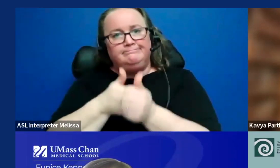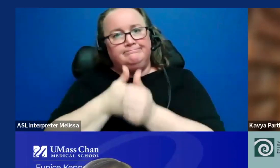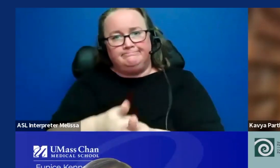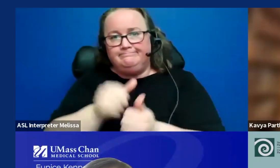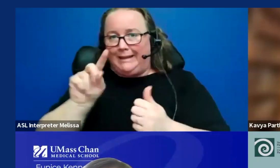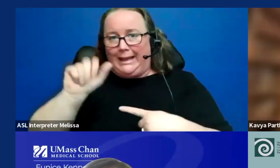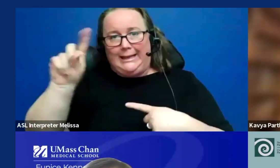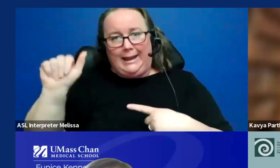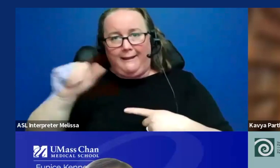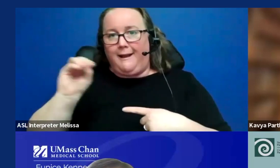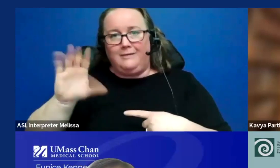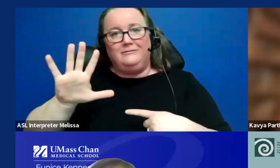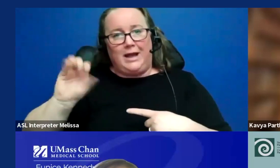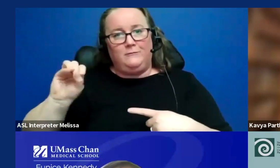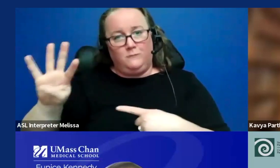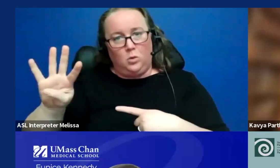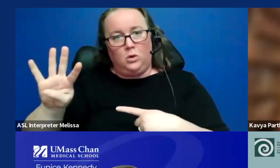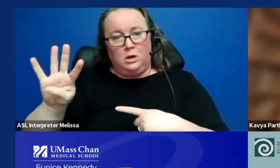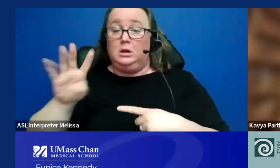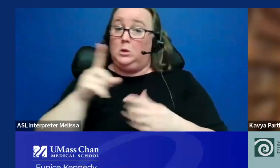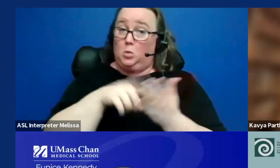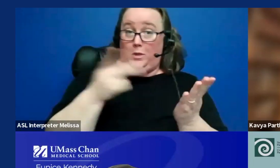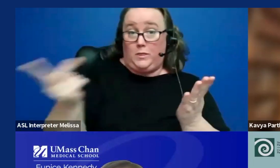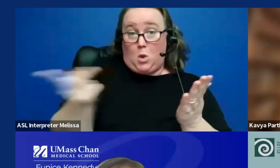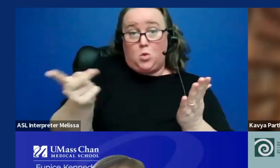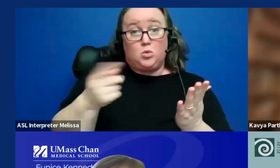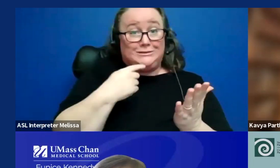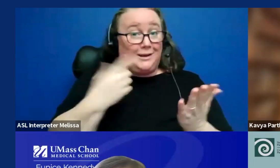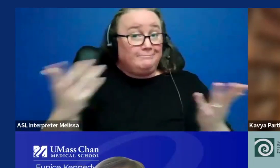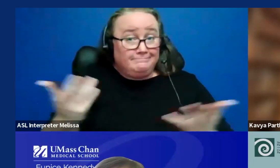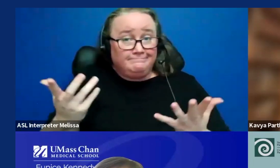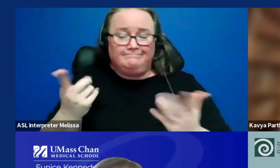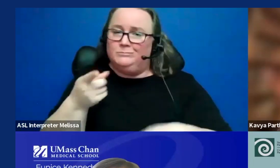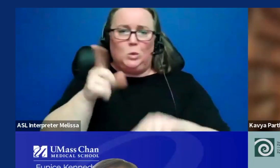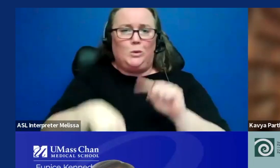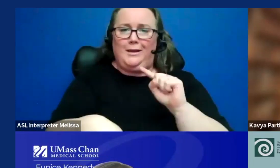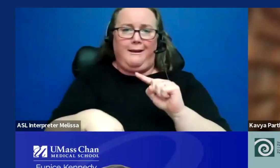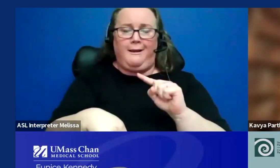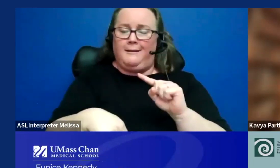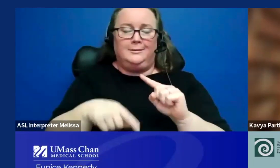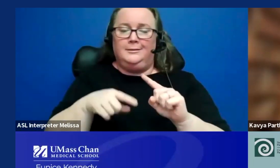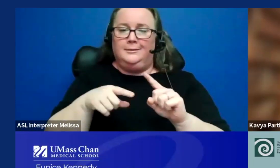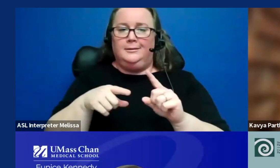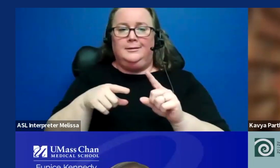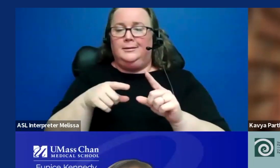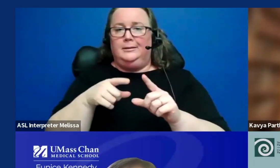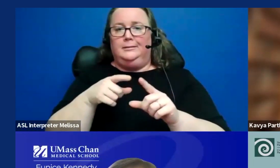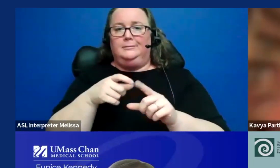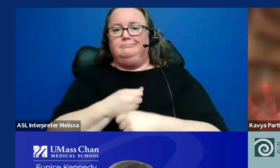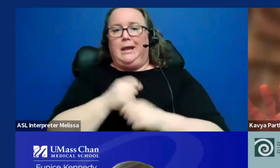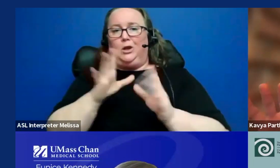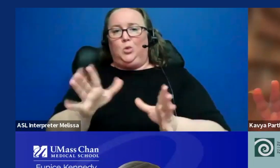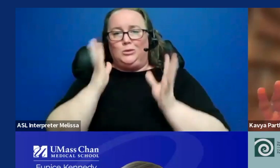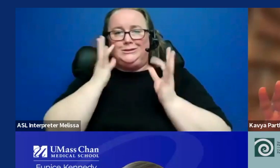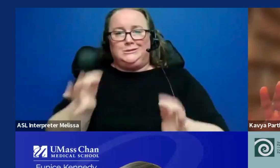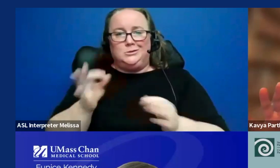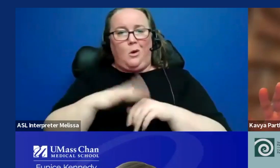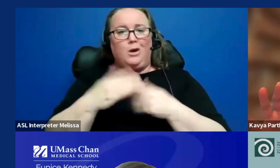And what the ADA and 504 say is that you can't base your decisions on generalizations of a person's disability.